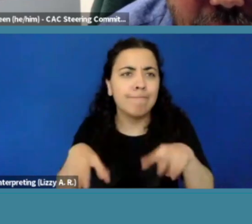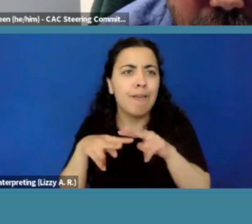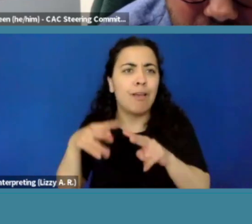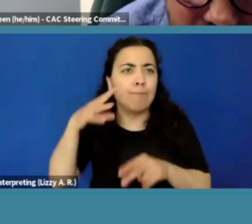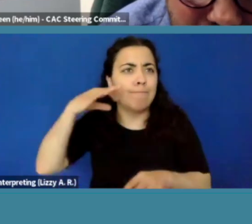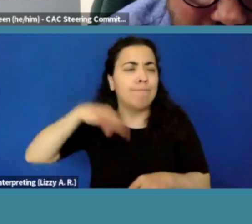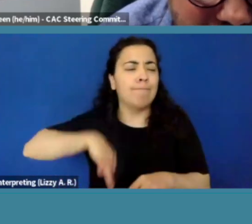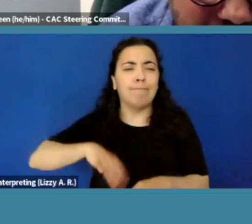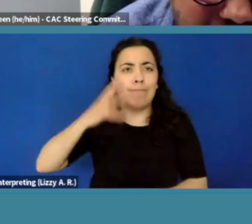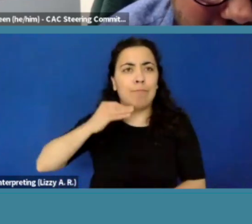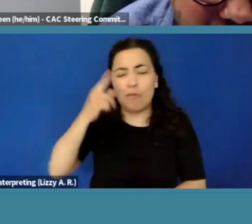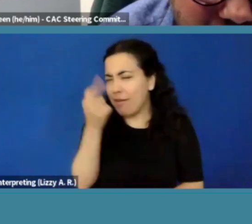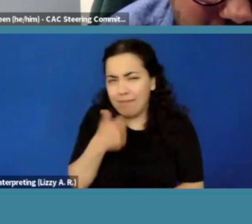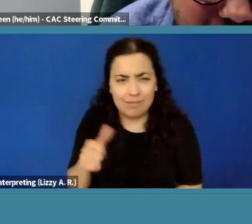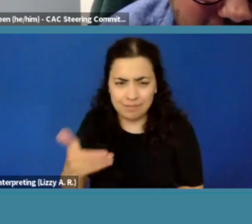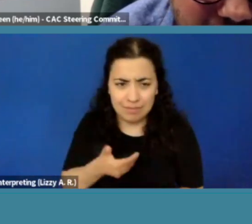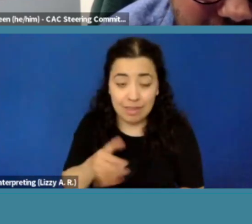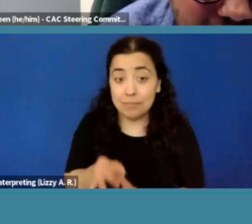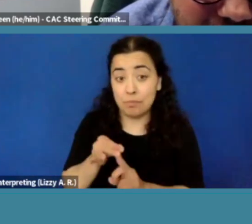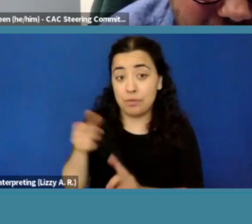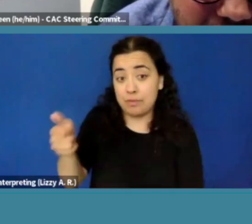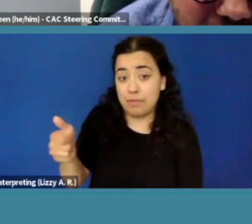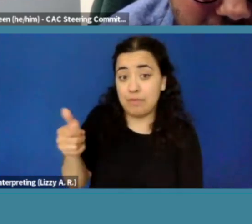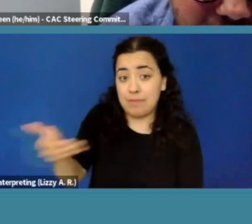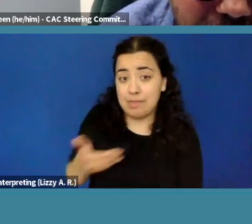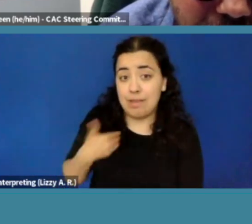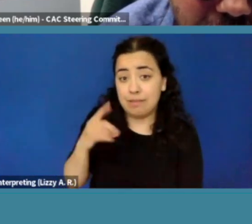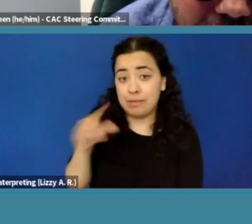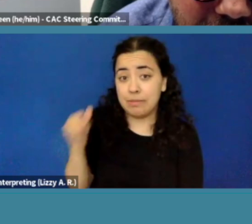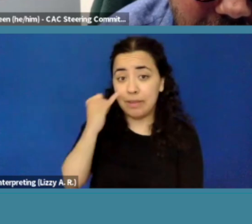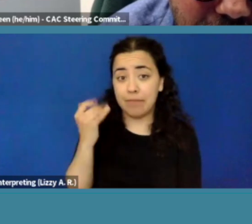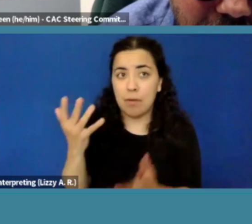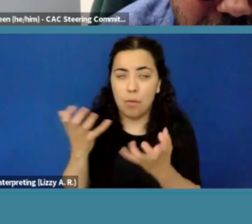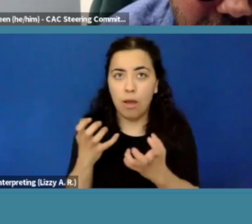So especially a guest with a disability is looking for a meaningful experience